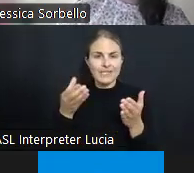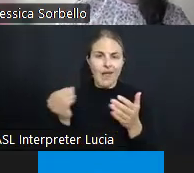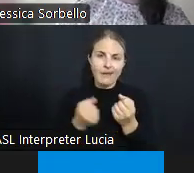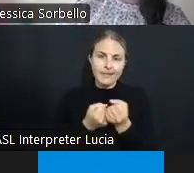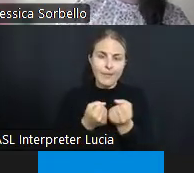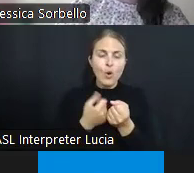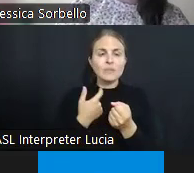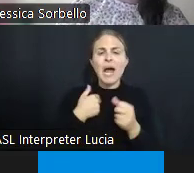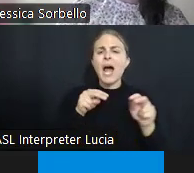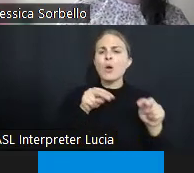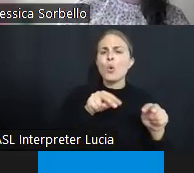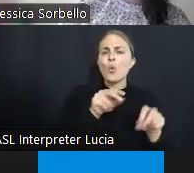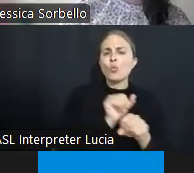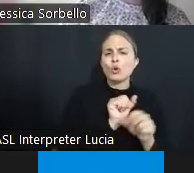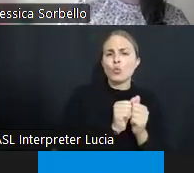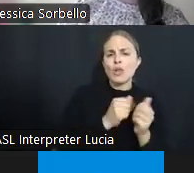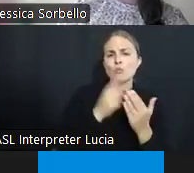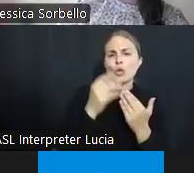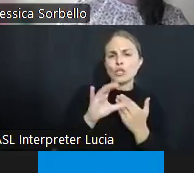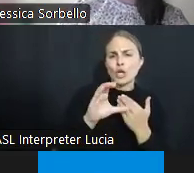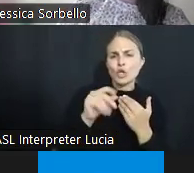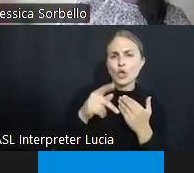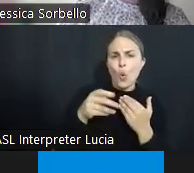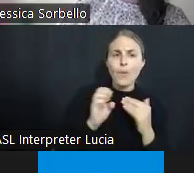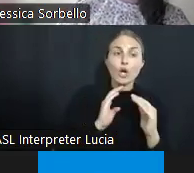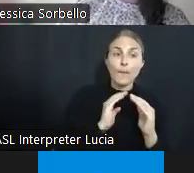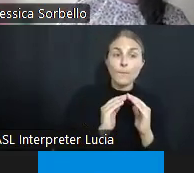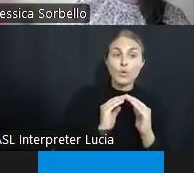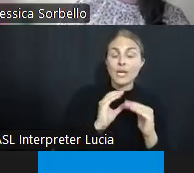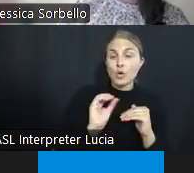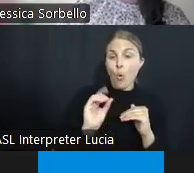is funded